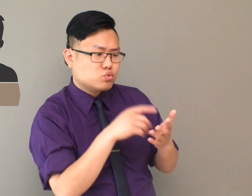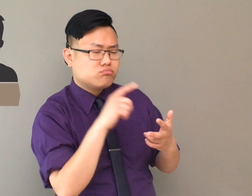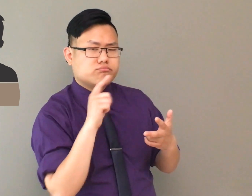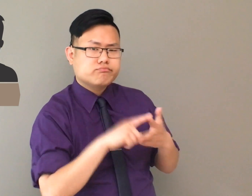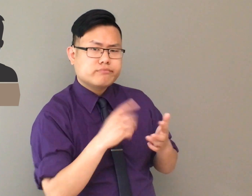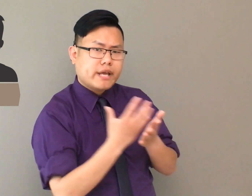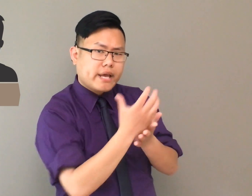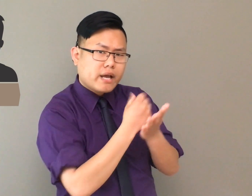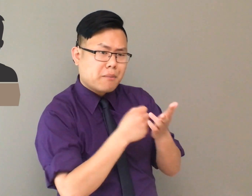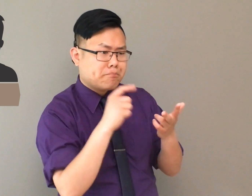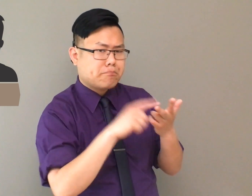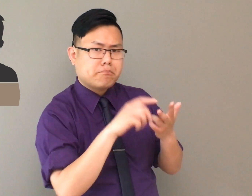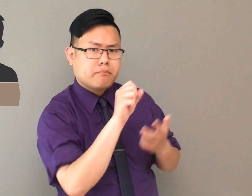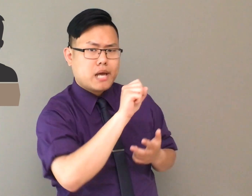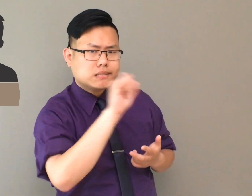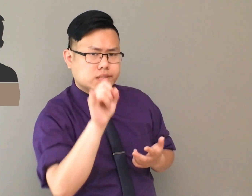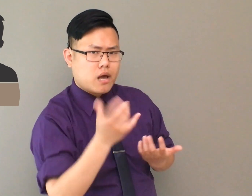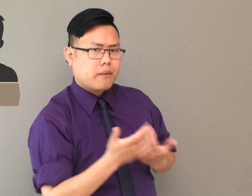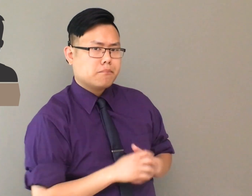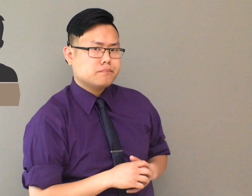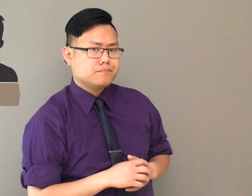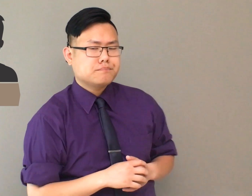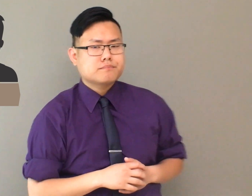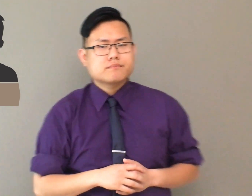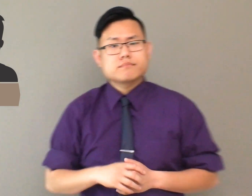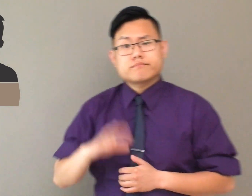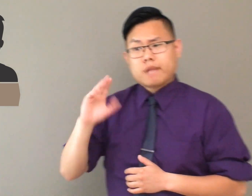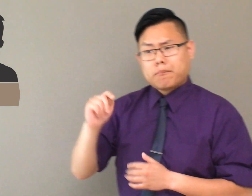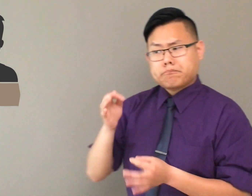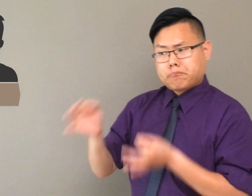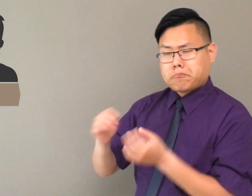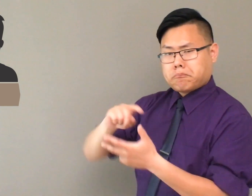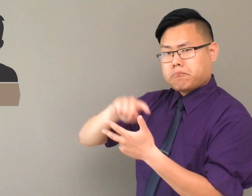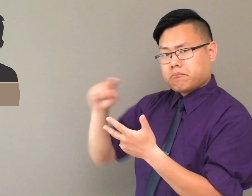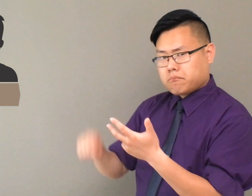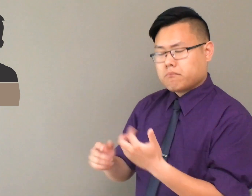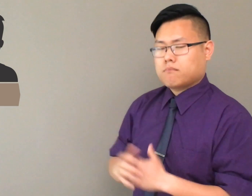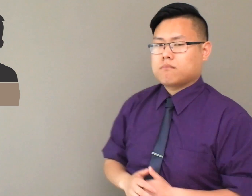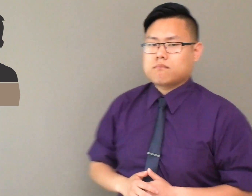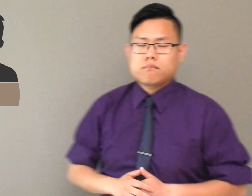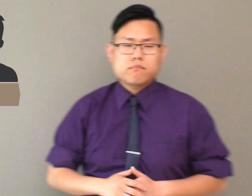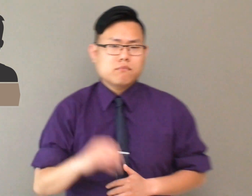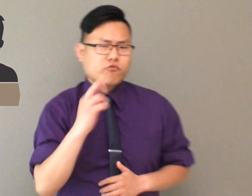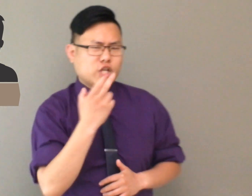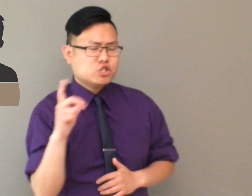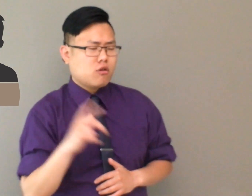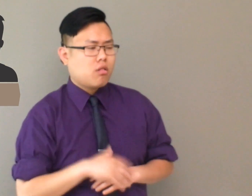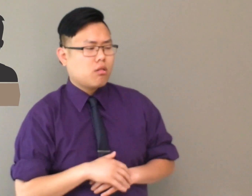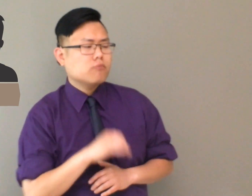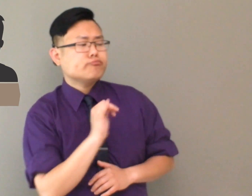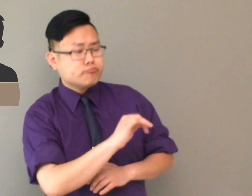financial situation, all of his assets and income, then suggested she use his money to